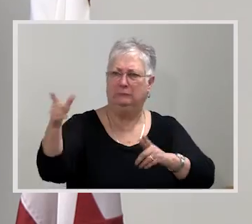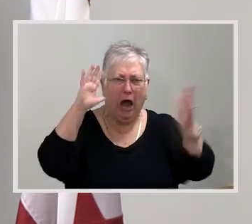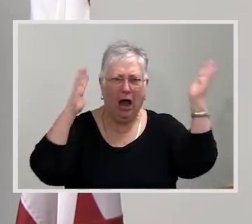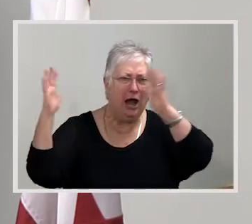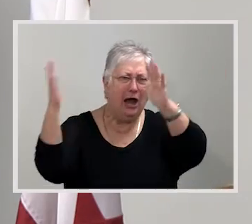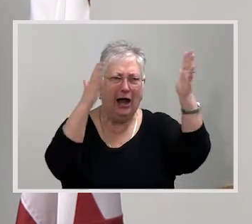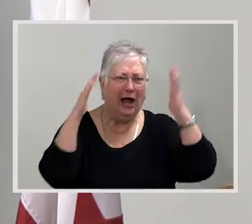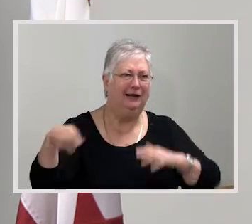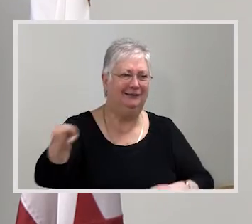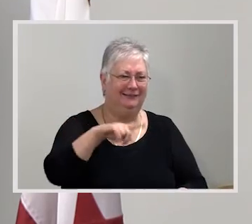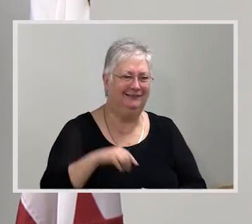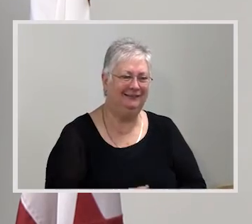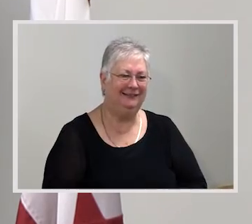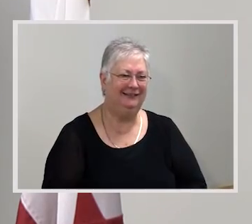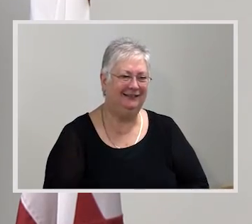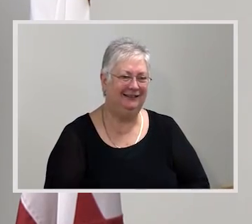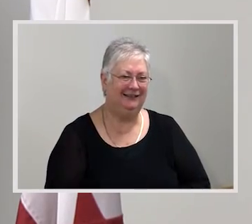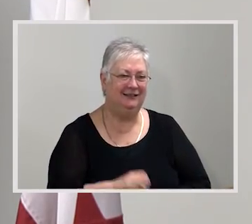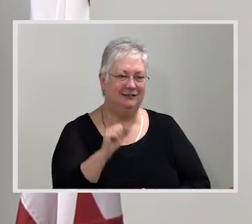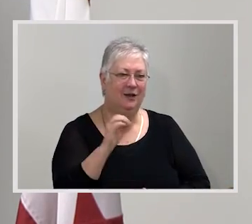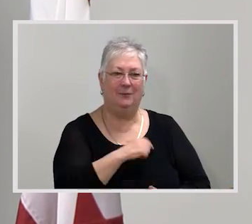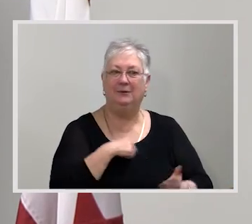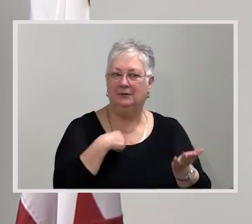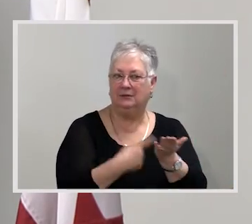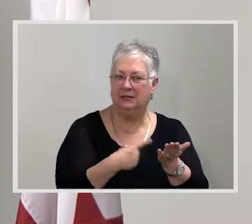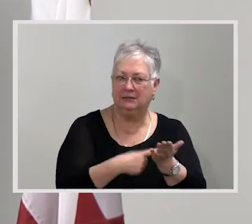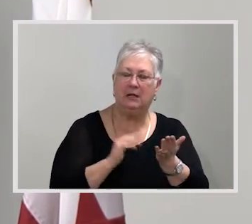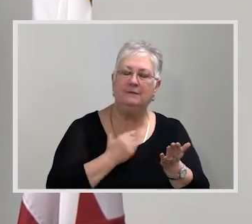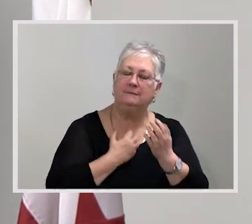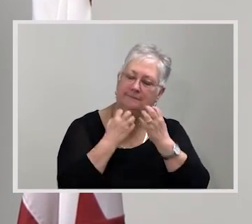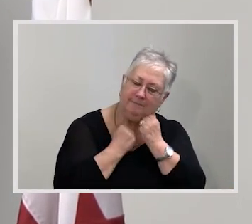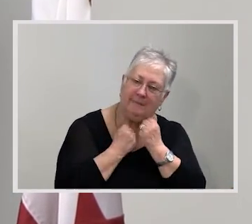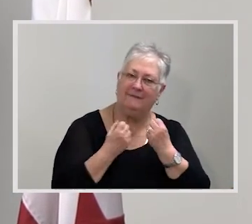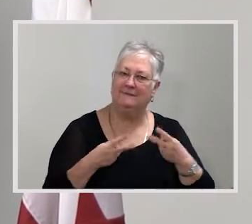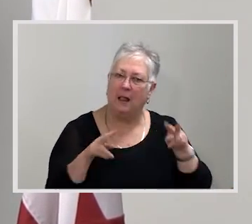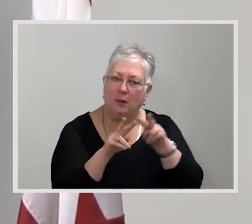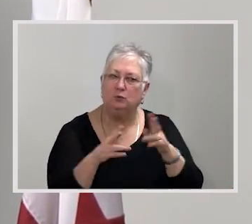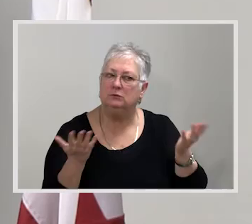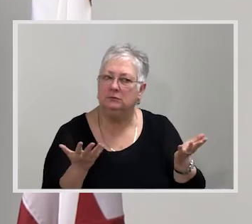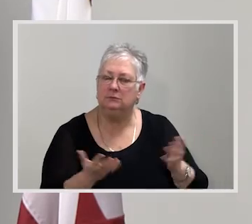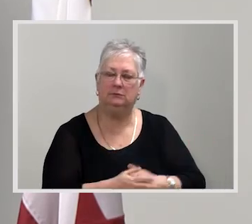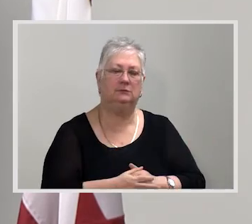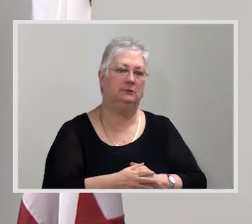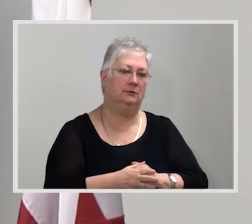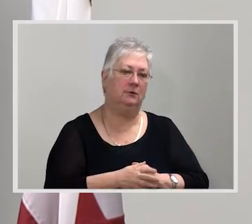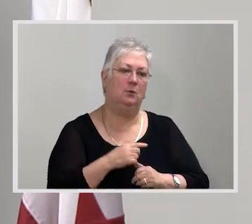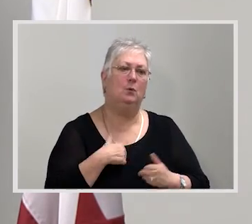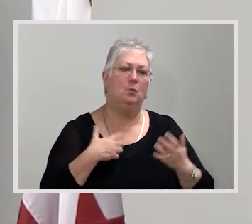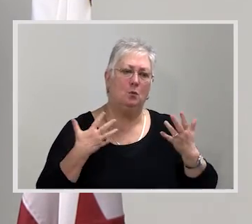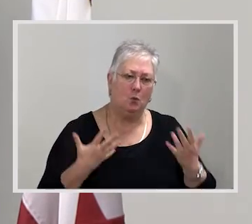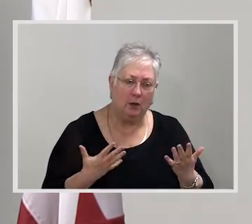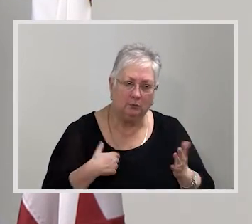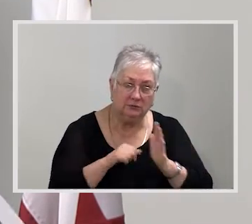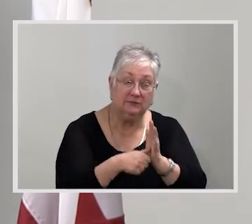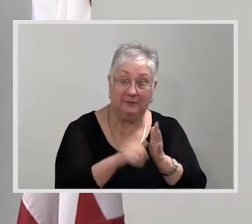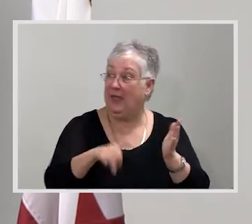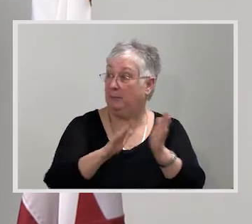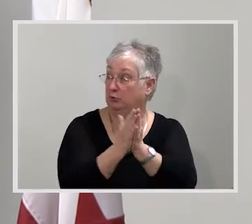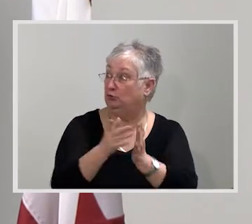SO WE TALKED ABOUT OUR VALUES AND THE THINGS THAT WE HAVE HIGHLIGHTED IN THIS BOOKLET ARE THE AREAS WHERE WE THINK THAT WE